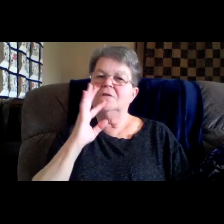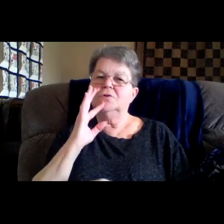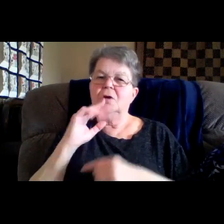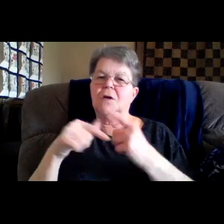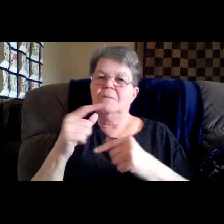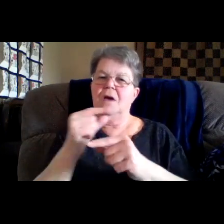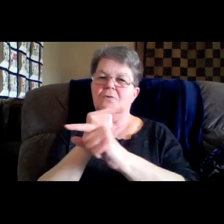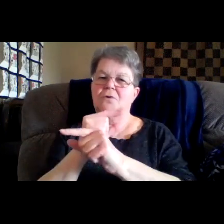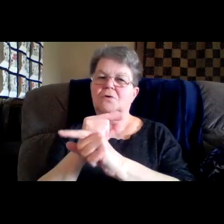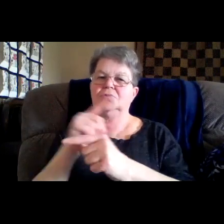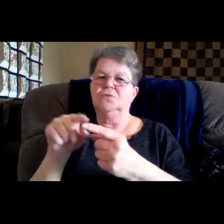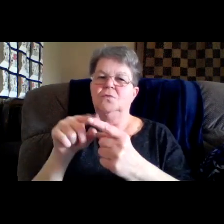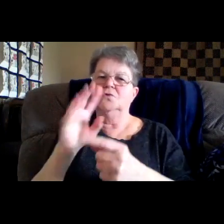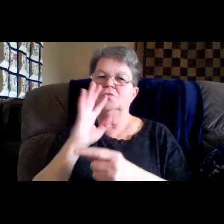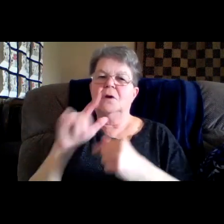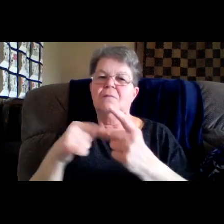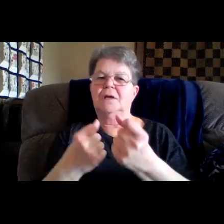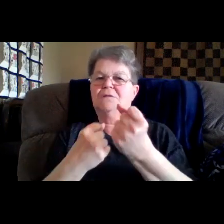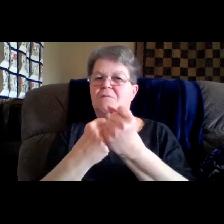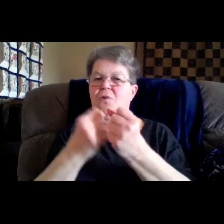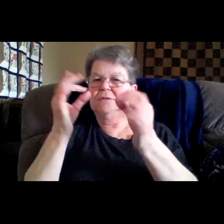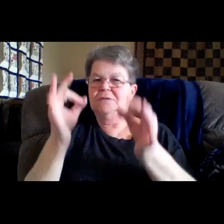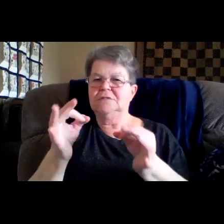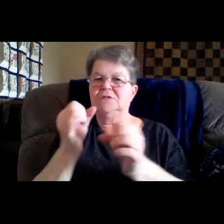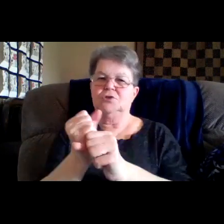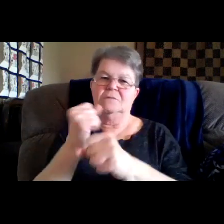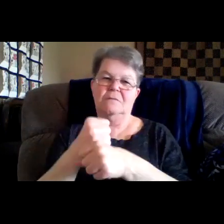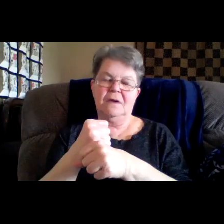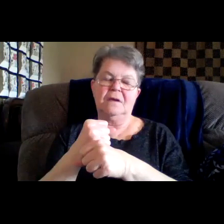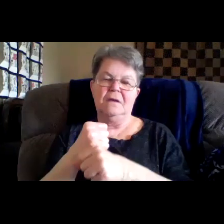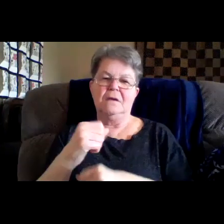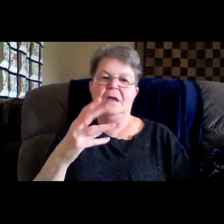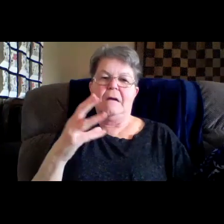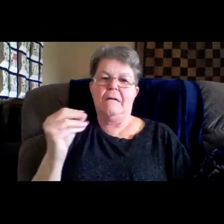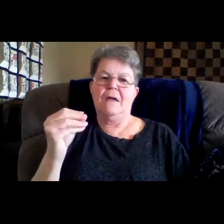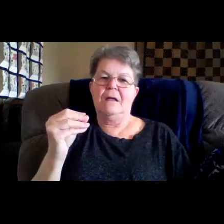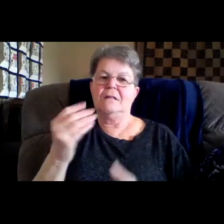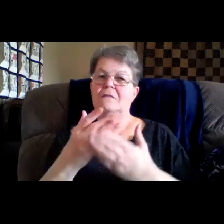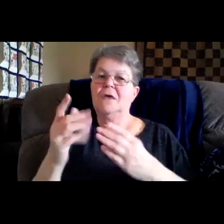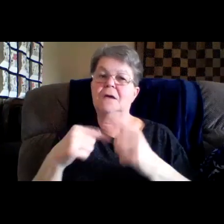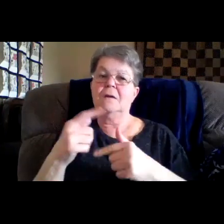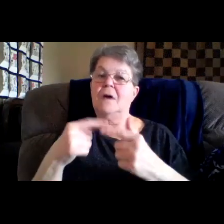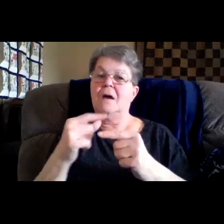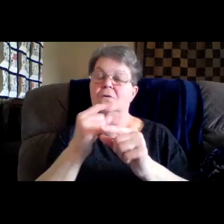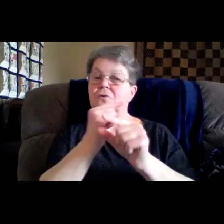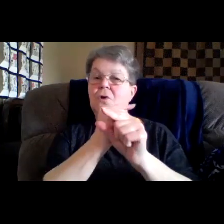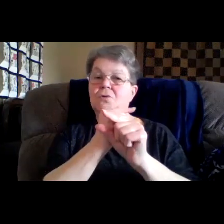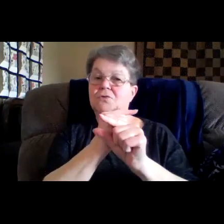when you talk about supported decision-making, and the thing about guardianship is, and it's been mentioned a couple of times,